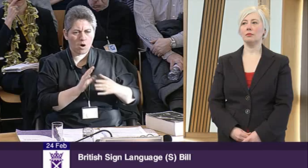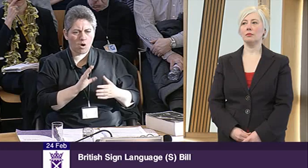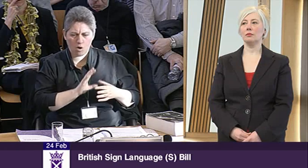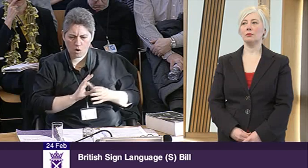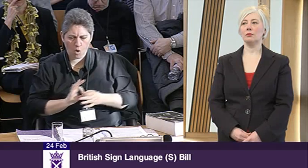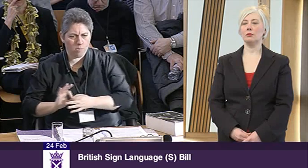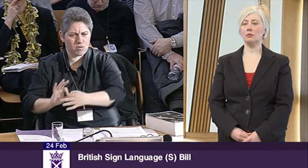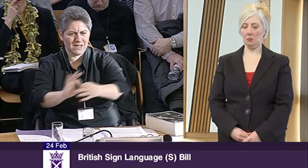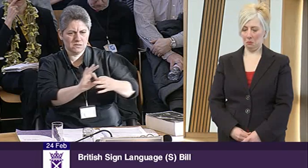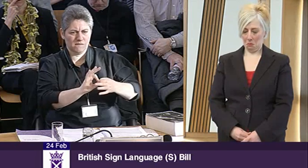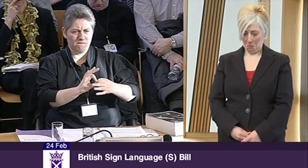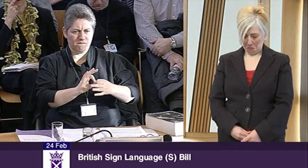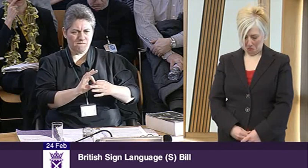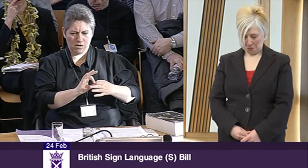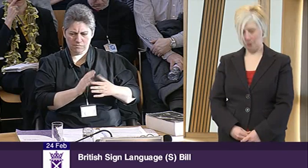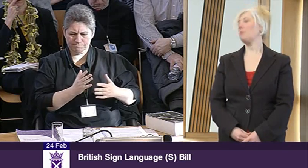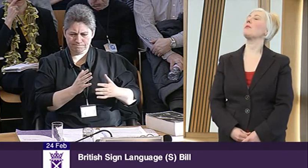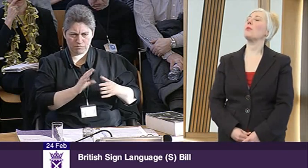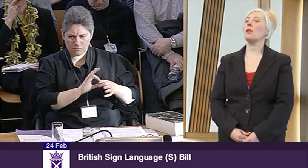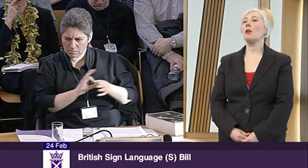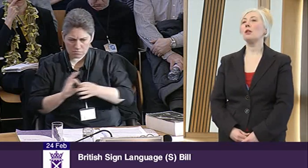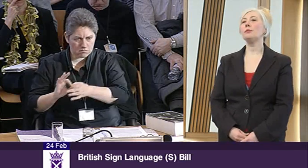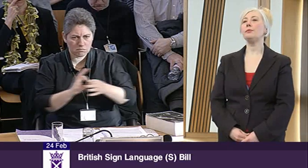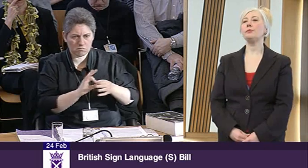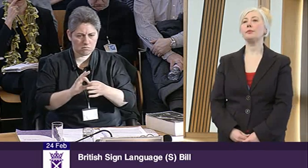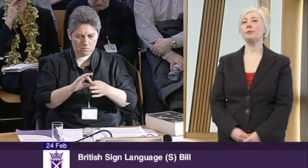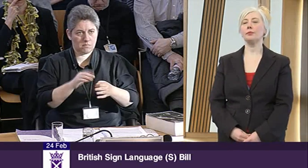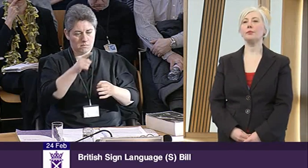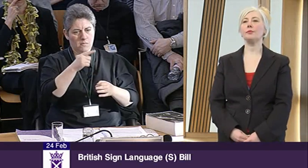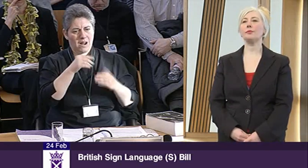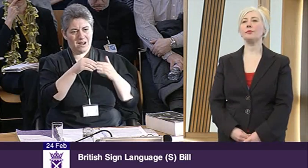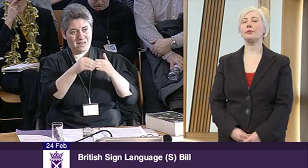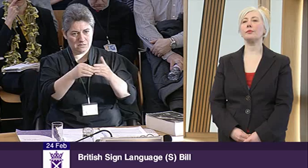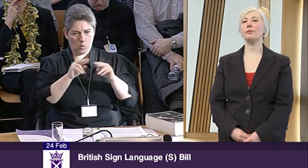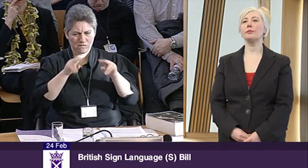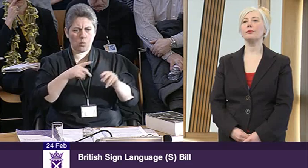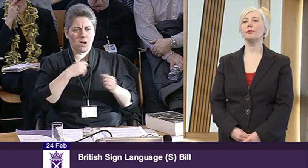cross-party support for it so that there is a synergy between the head and the heart and